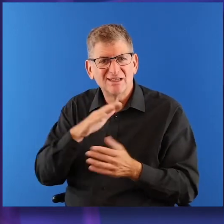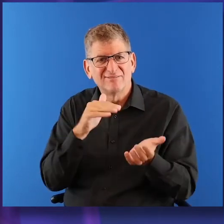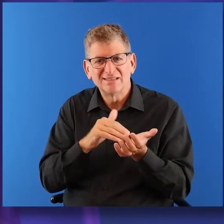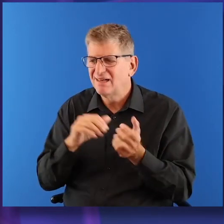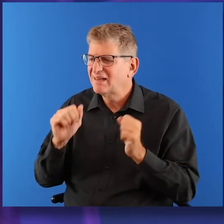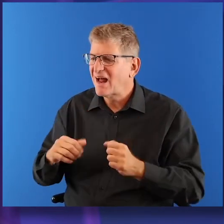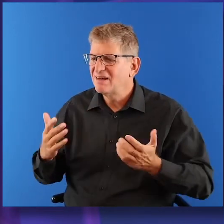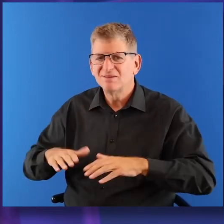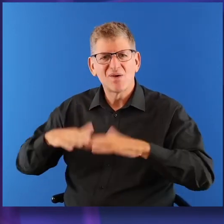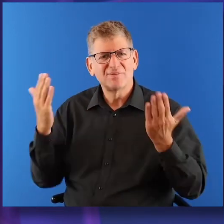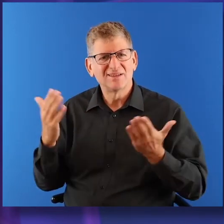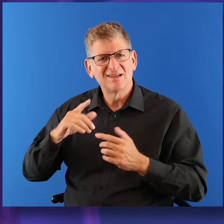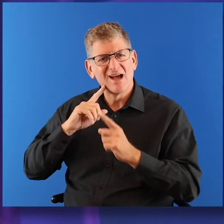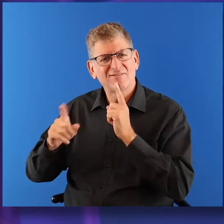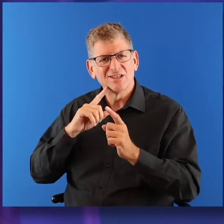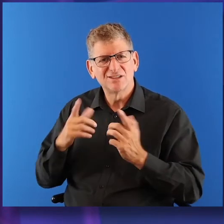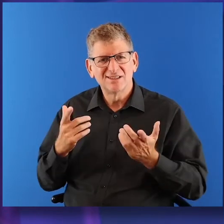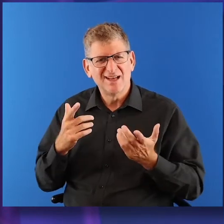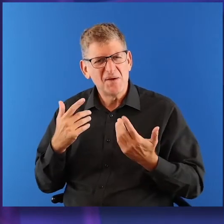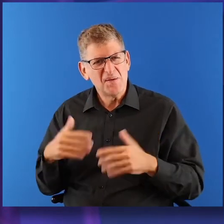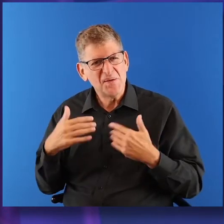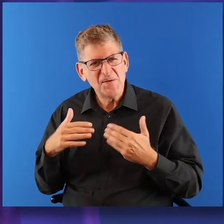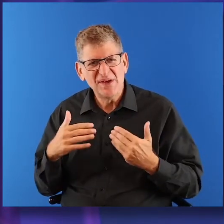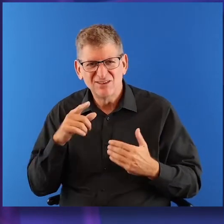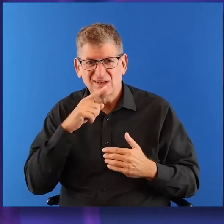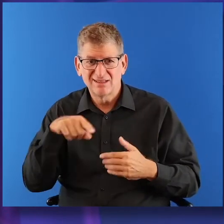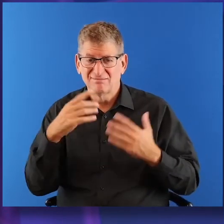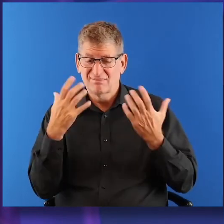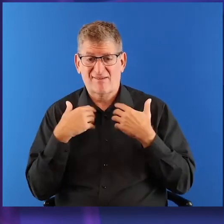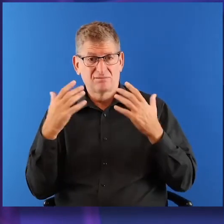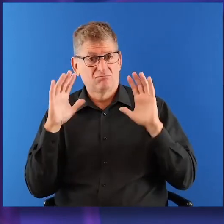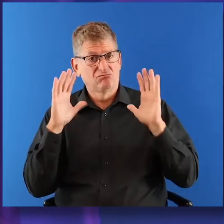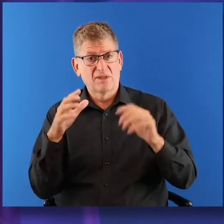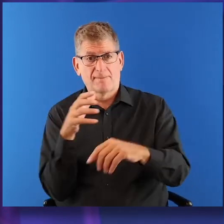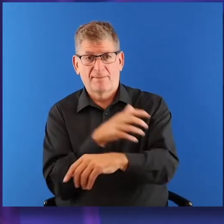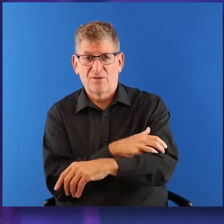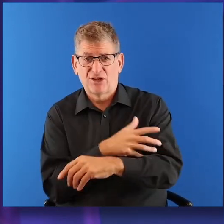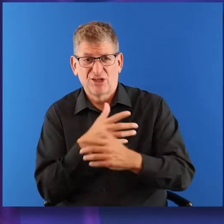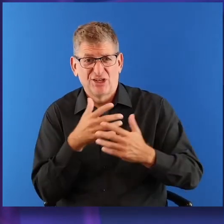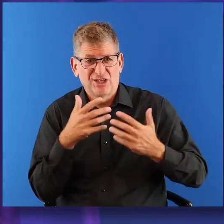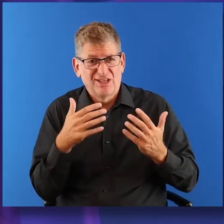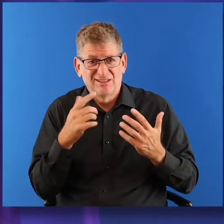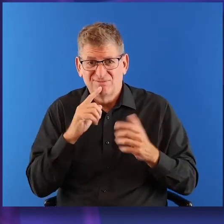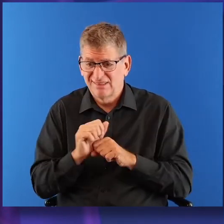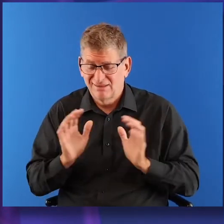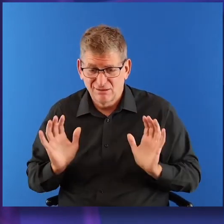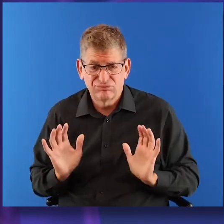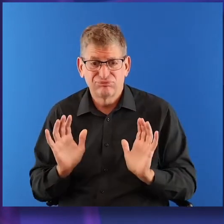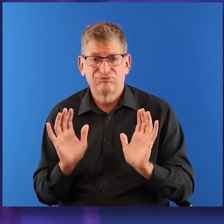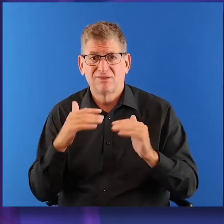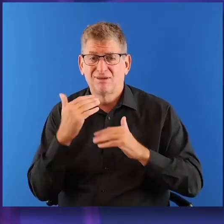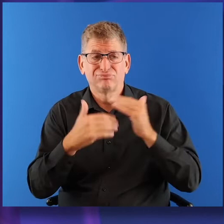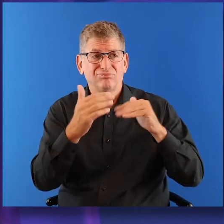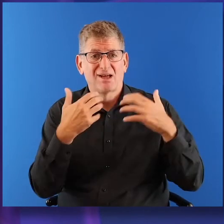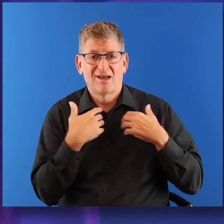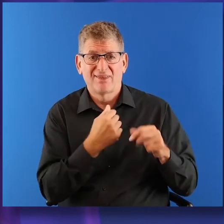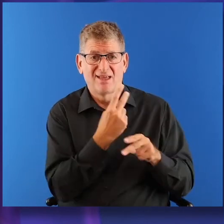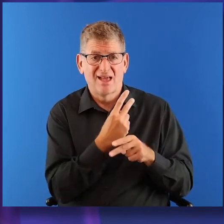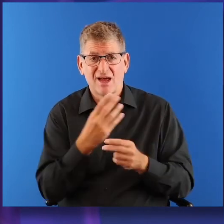where your physician will begin a conversation with, I see that you are just incredible power to actually advance healthcare and